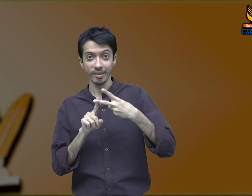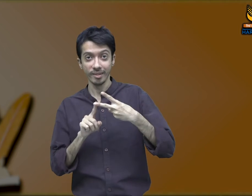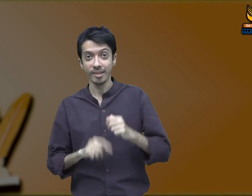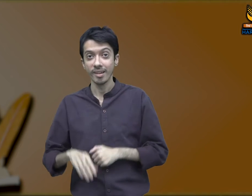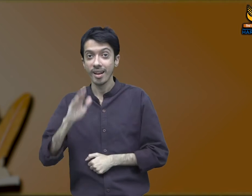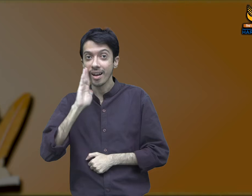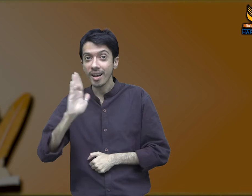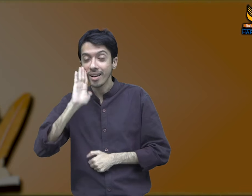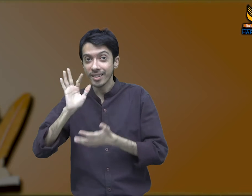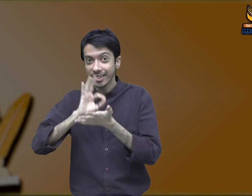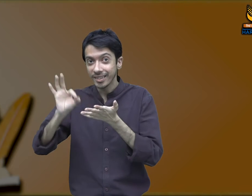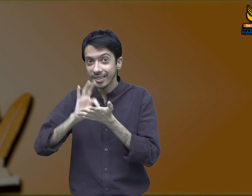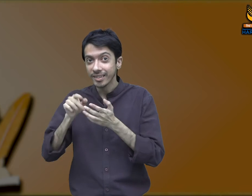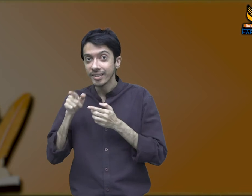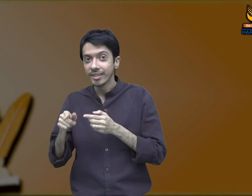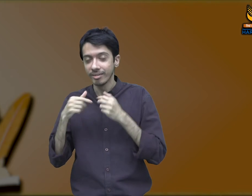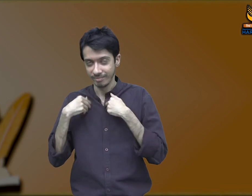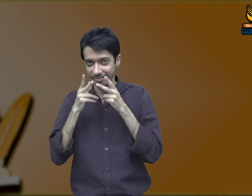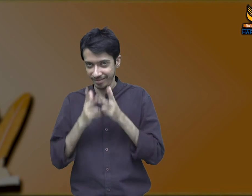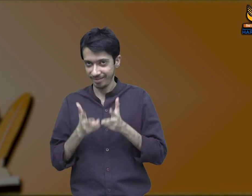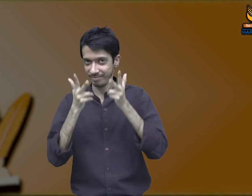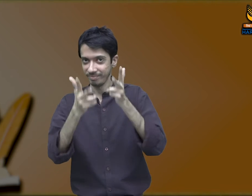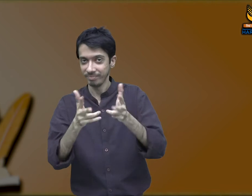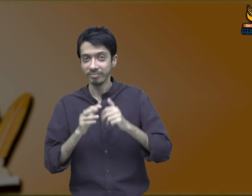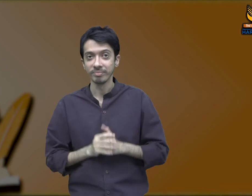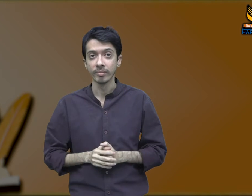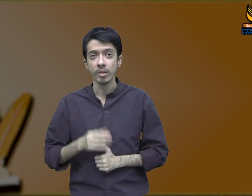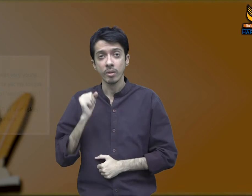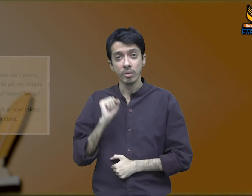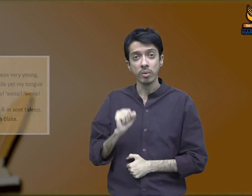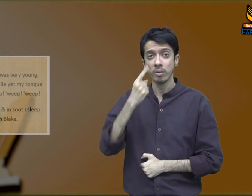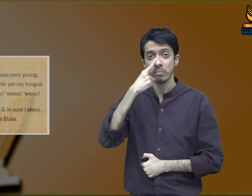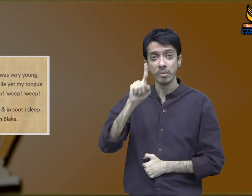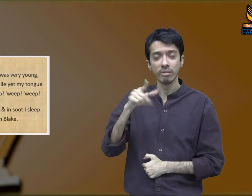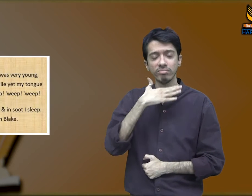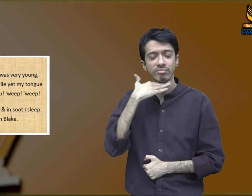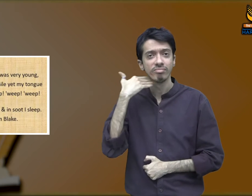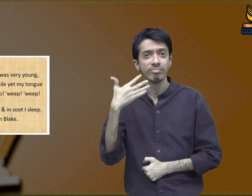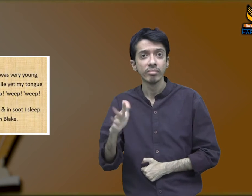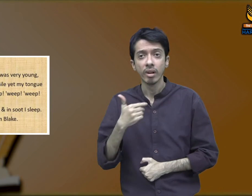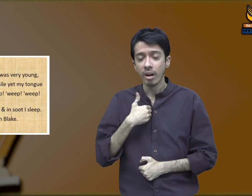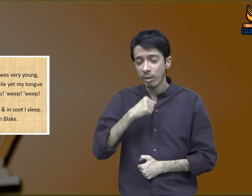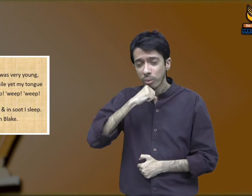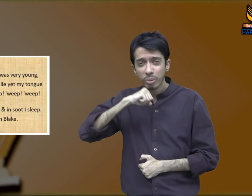The poet William Blake has written the same content in a poetry. Let me tell you. When my mother died,